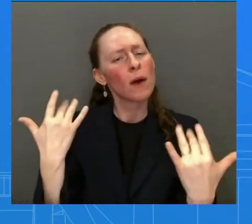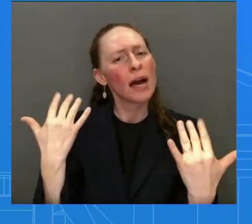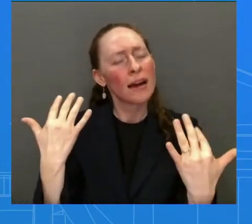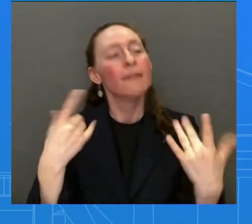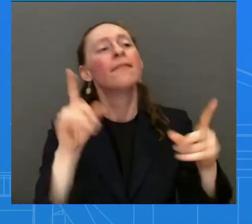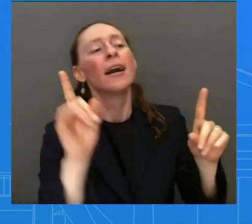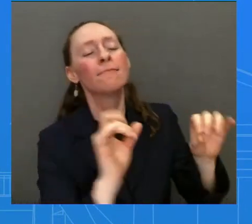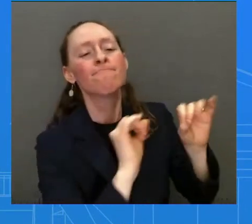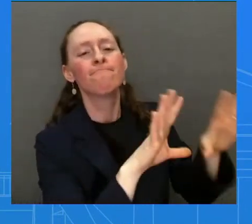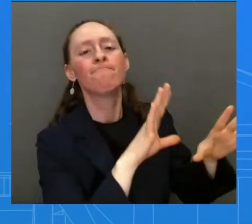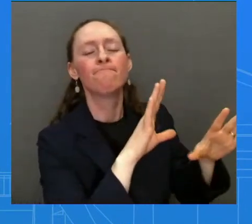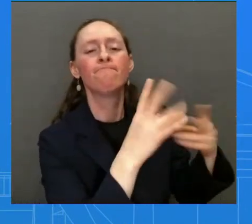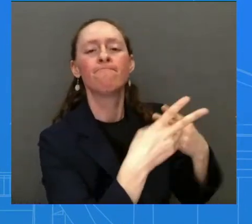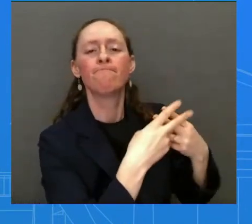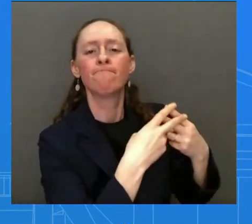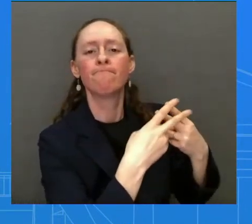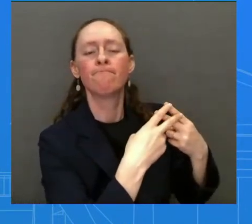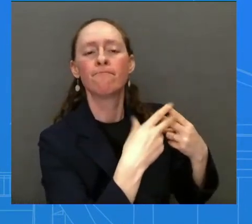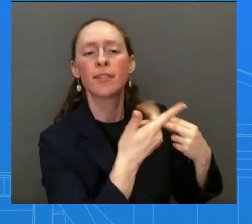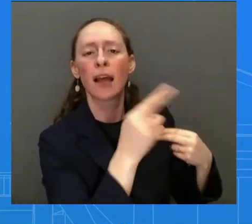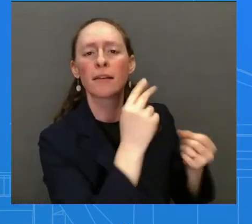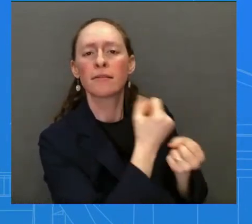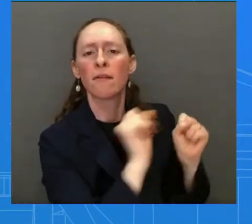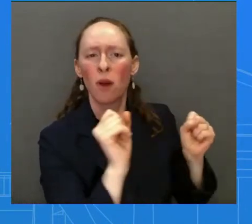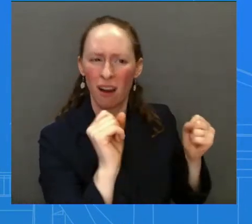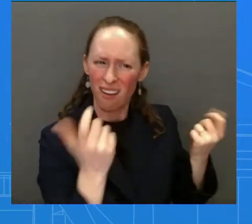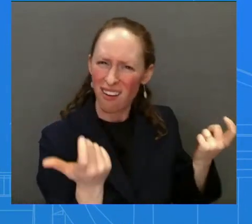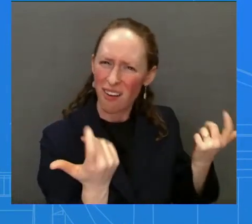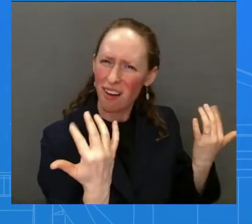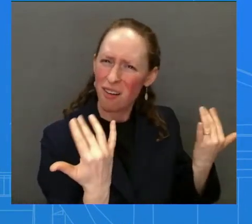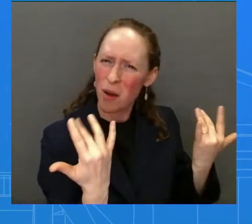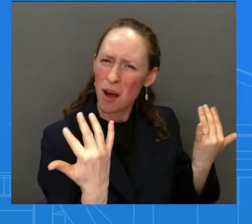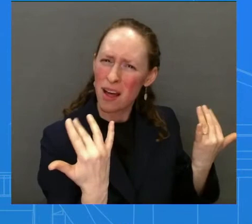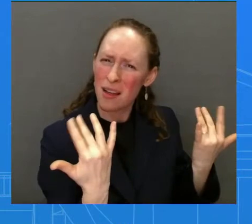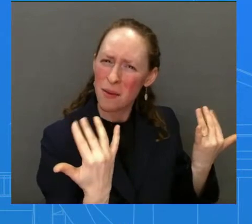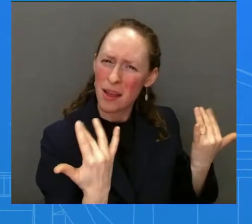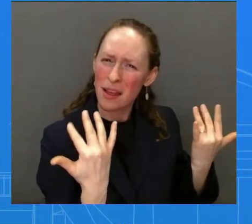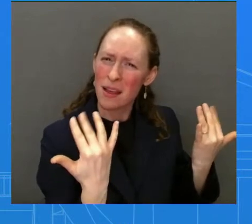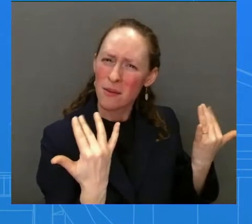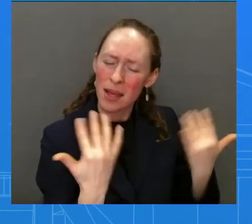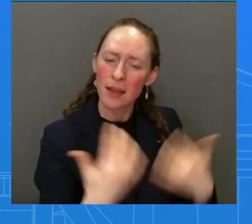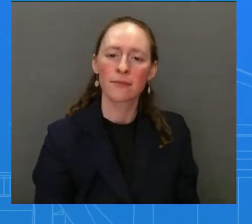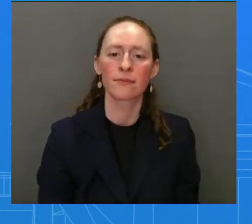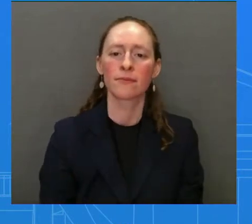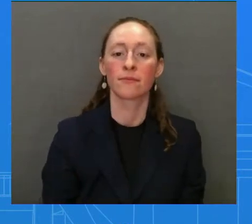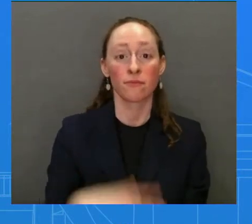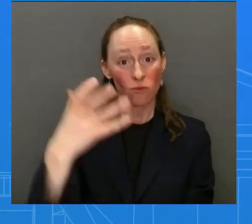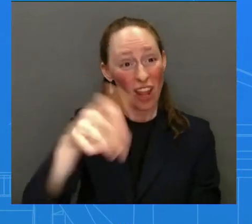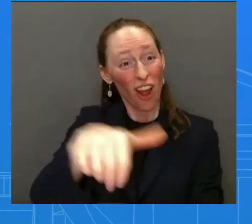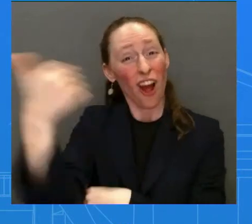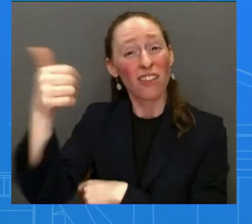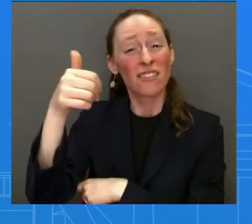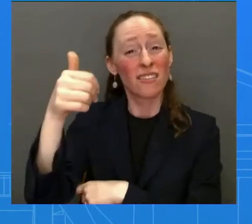is senselessly killed in a preventable act of gun violence. Again, we need to do something.